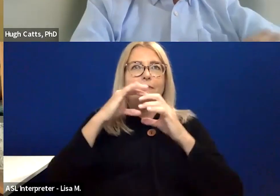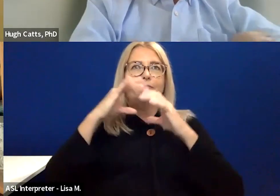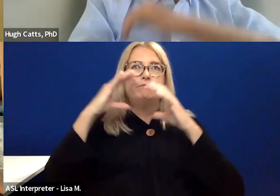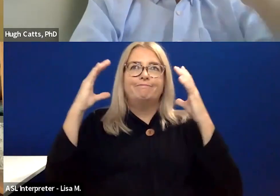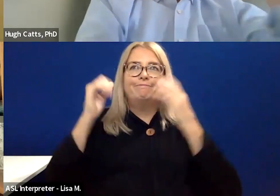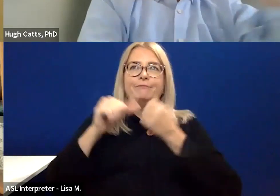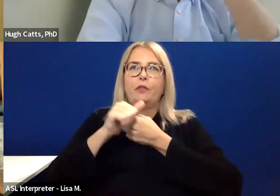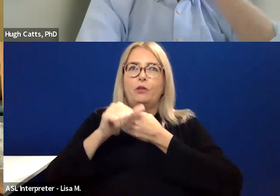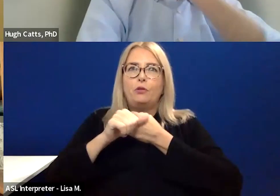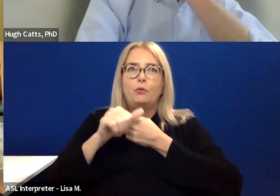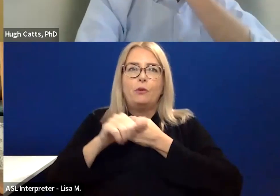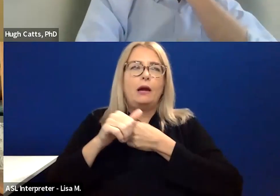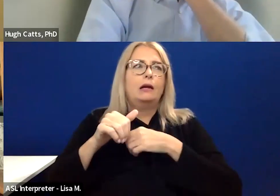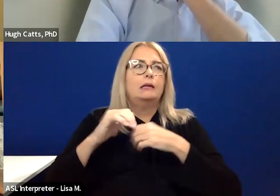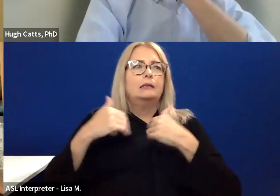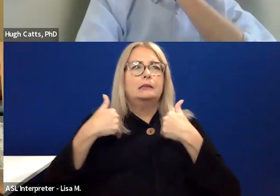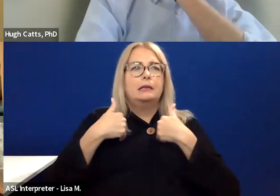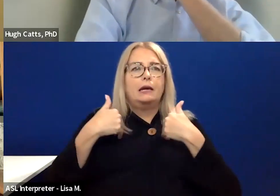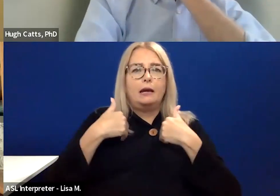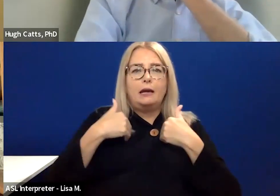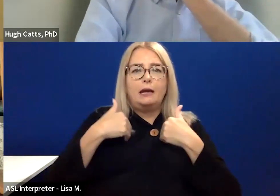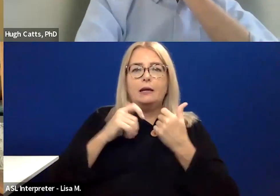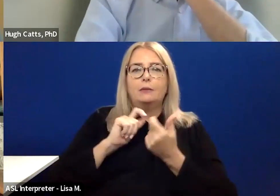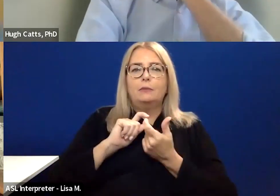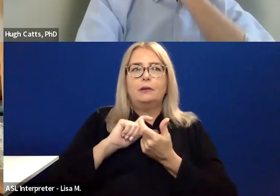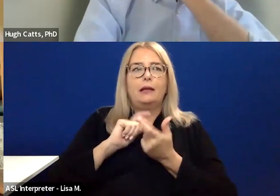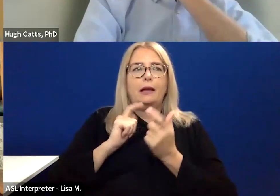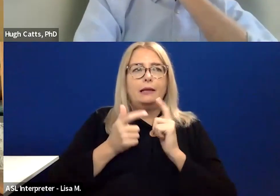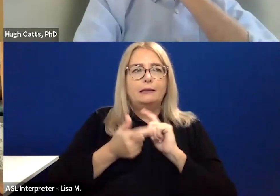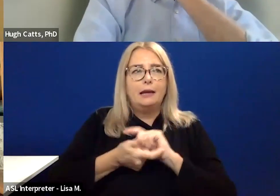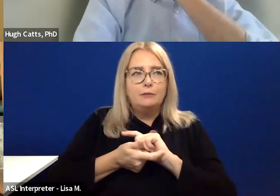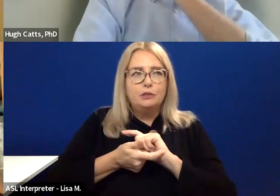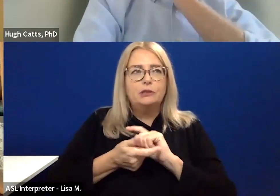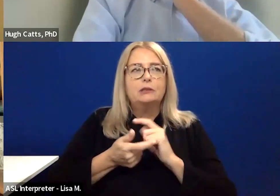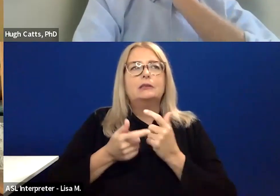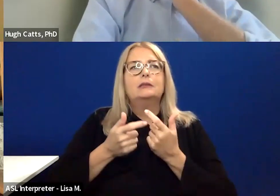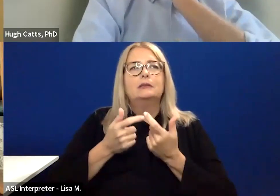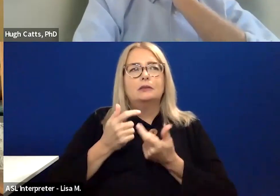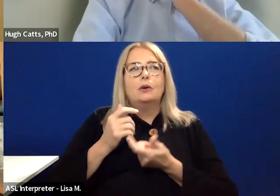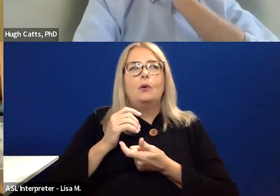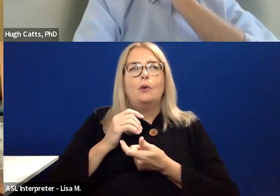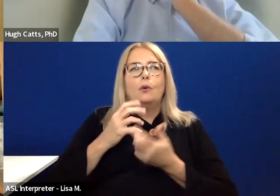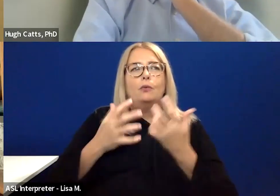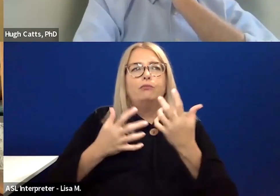beginning to think about animal adaptation so that the way that that builds and builds over time